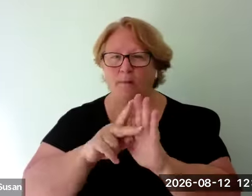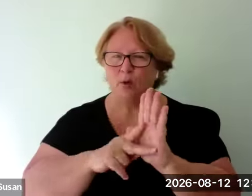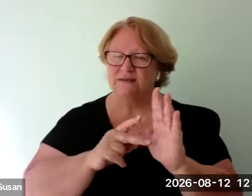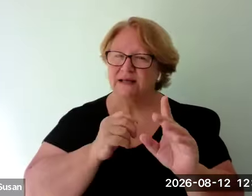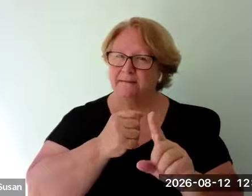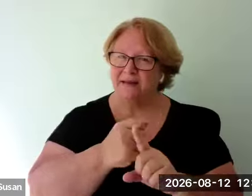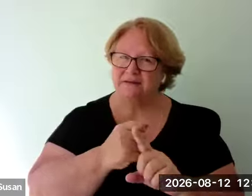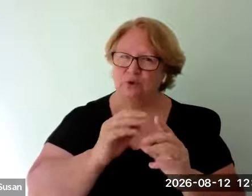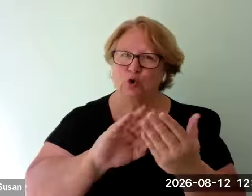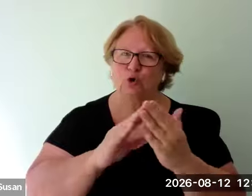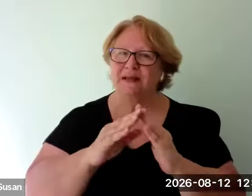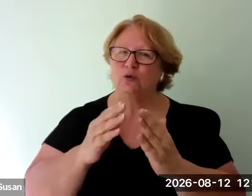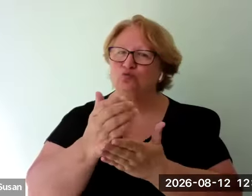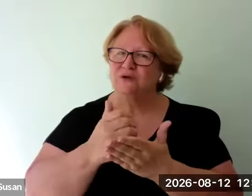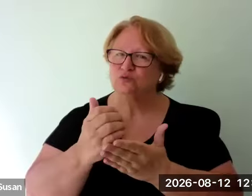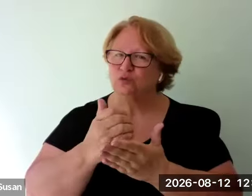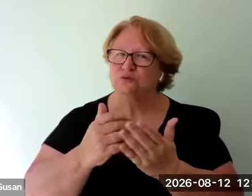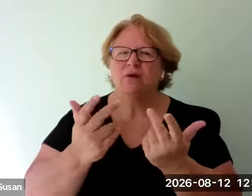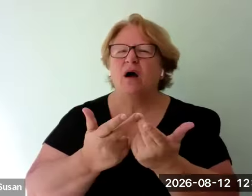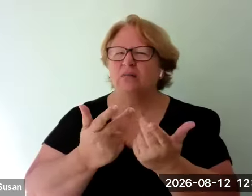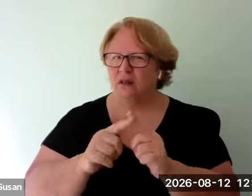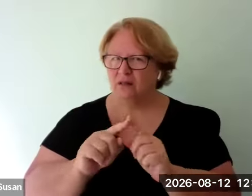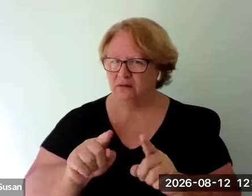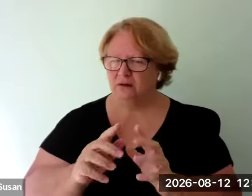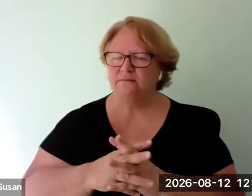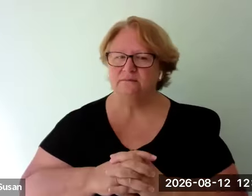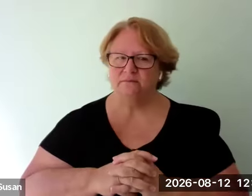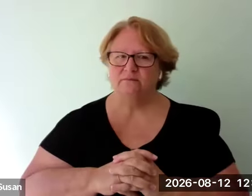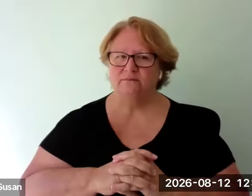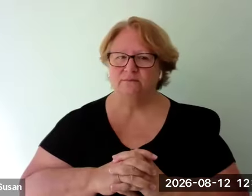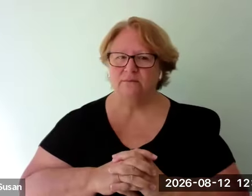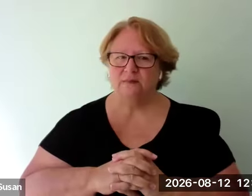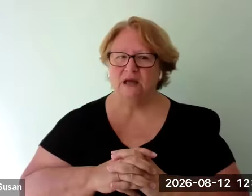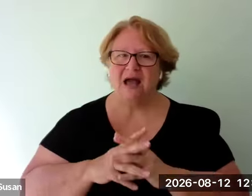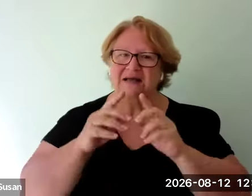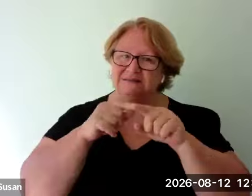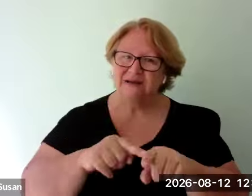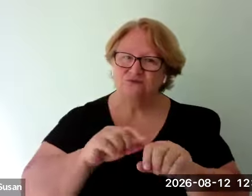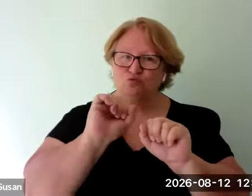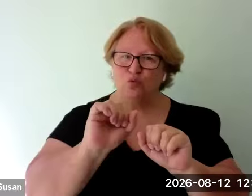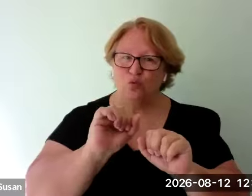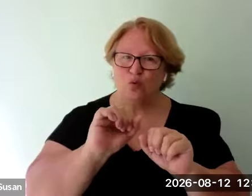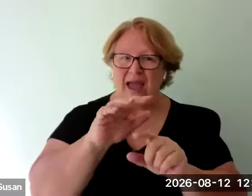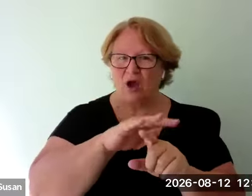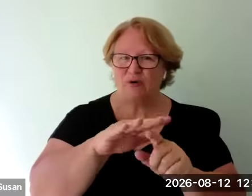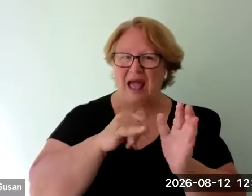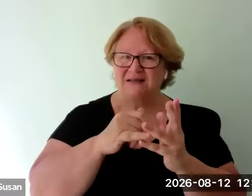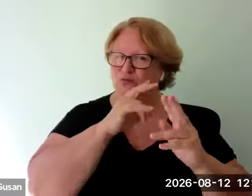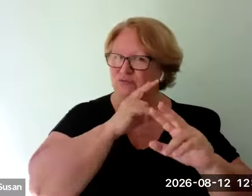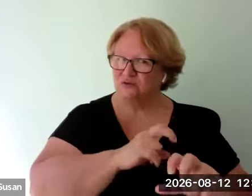date. So outputs may include publications, reports, presentations, policy impacts, community resources and other